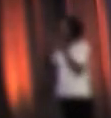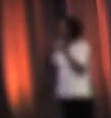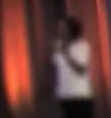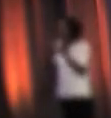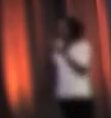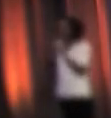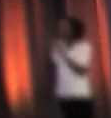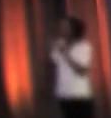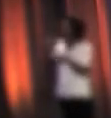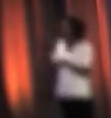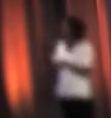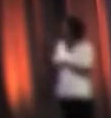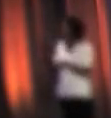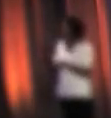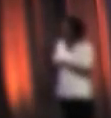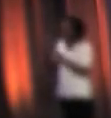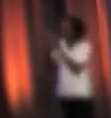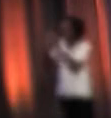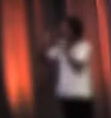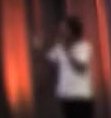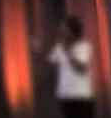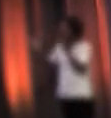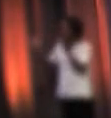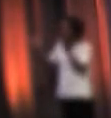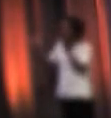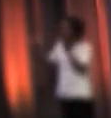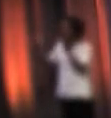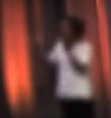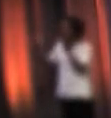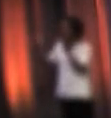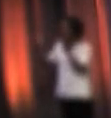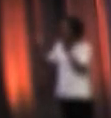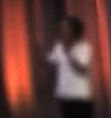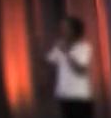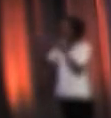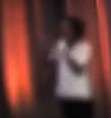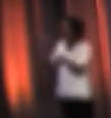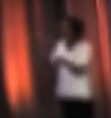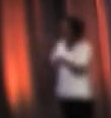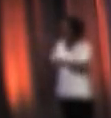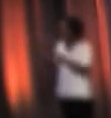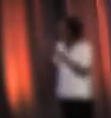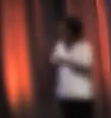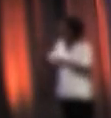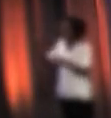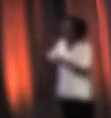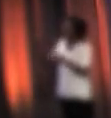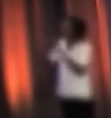Libraries with its beginner's iPad groups and iPad game sessions for customers alert us to this.